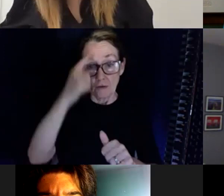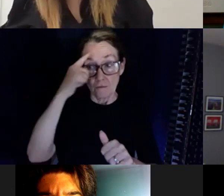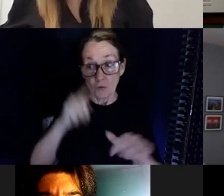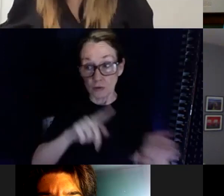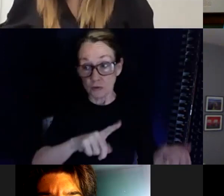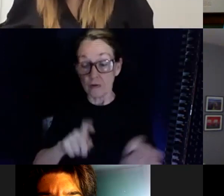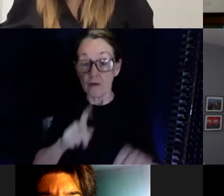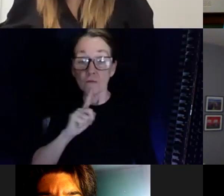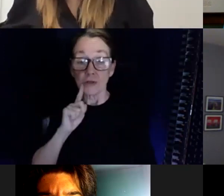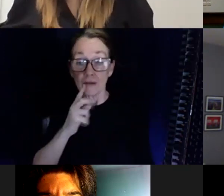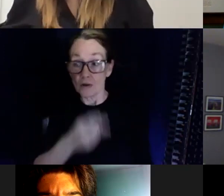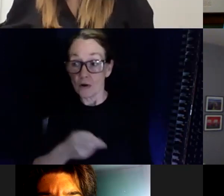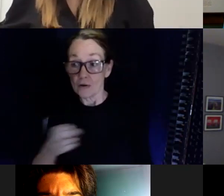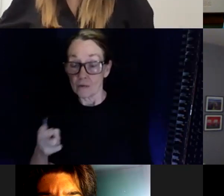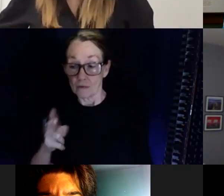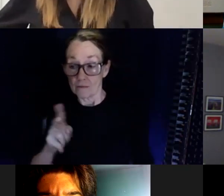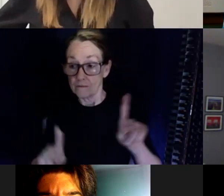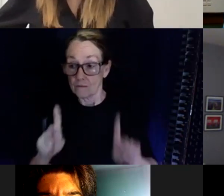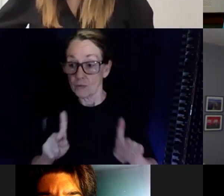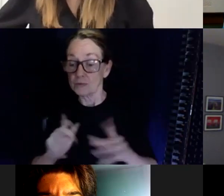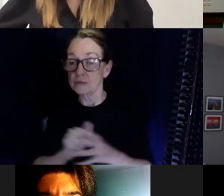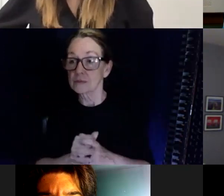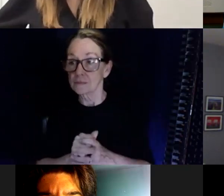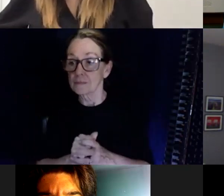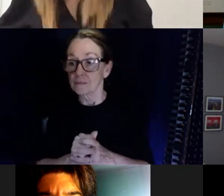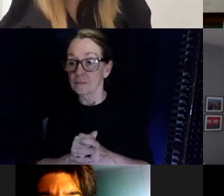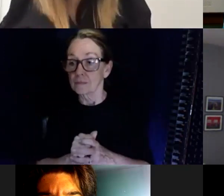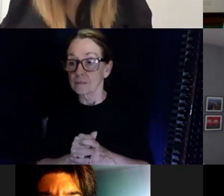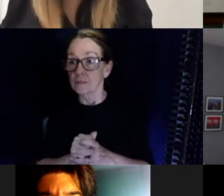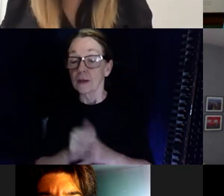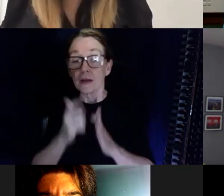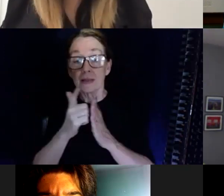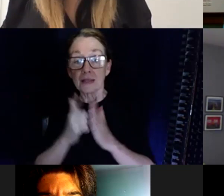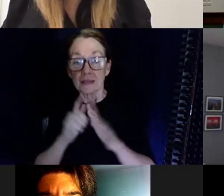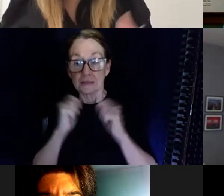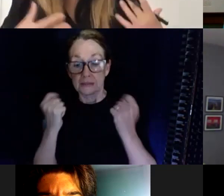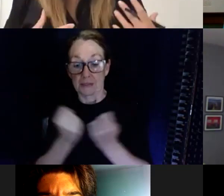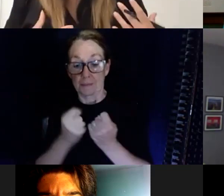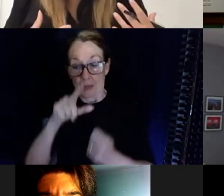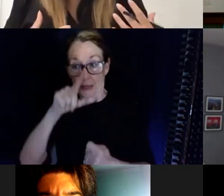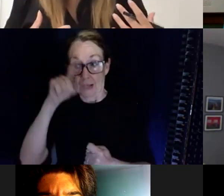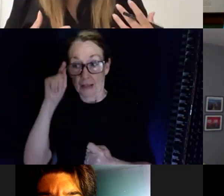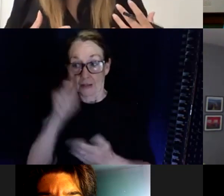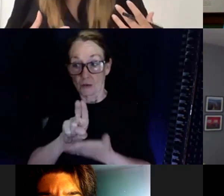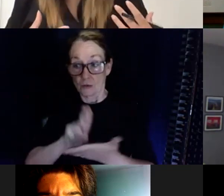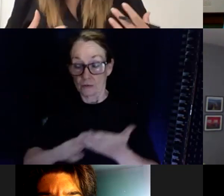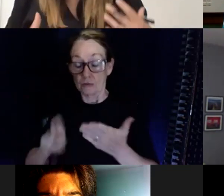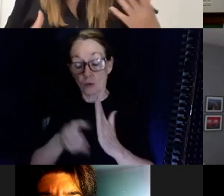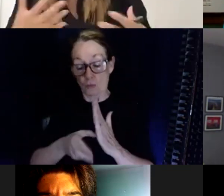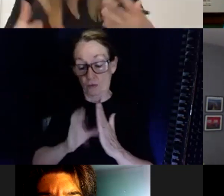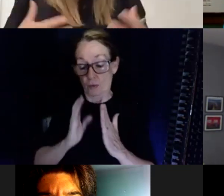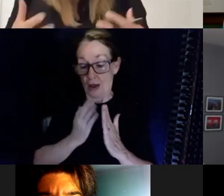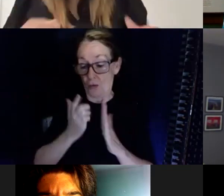IN TERMS OF THE SURVEYS, JUST AN UPDATE ON THAT, I'M GOING TO TURN IT OVER TO ALEX IN A LITTLE BIT BECAUSE HE'S WORKING ON OUR HEALTHCARE PROFESSIONAL SURVEY.